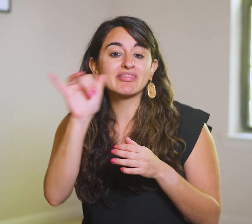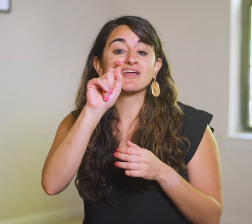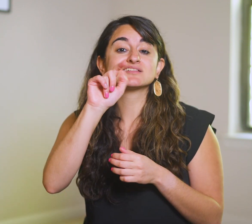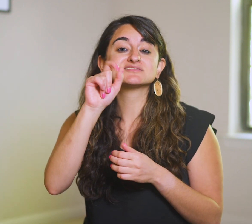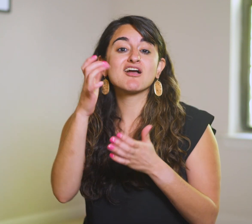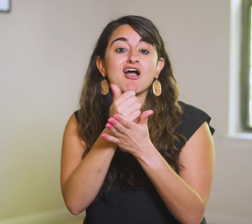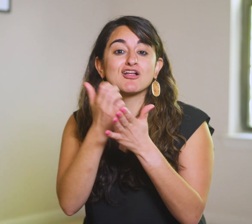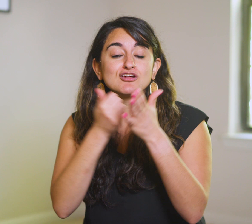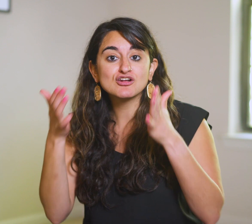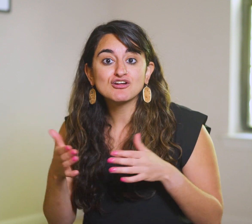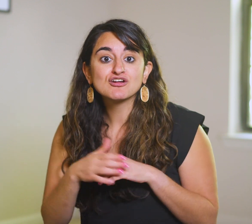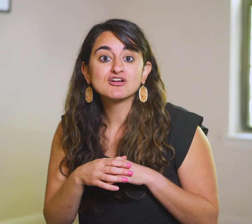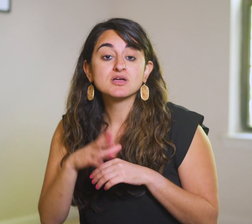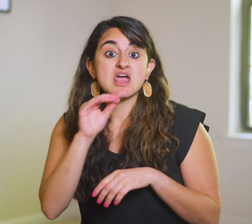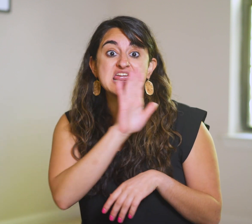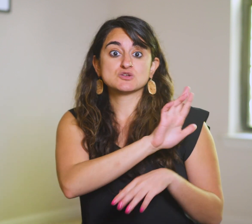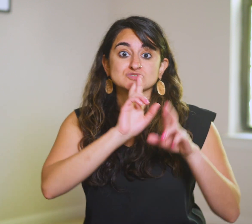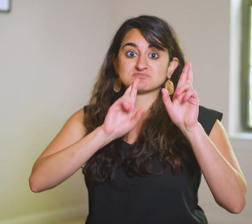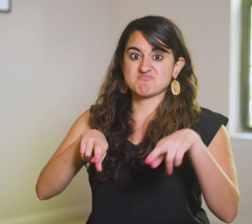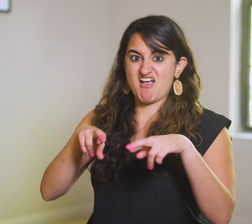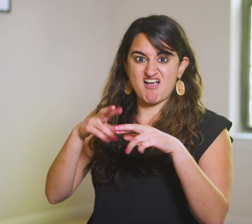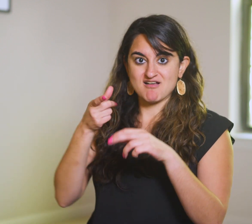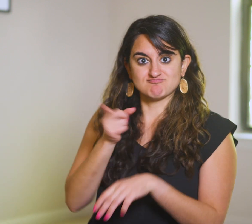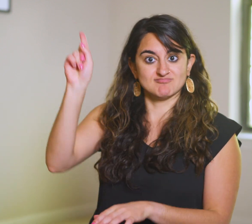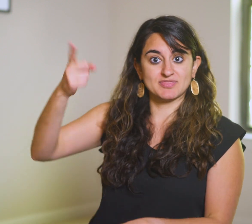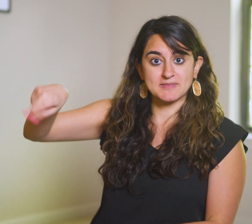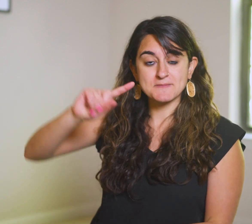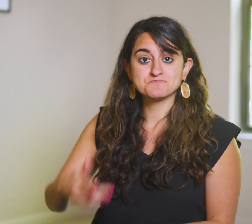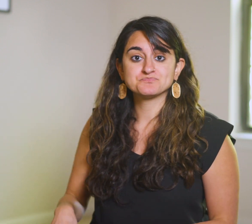like tax collectors, and His response shuts them down.